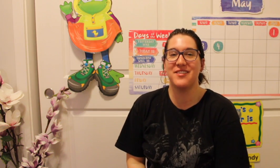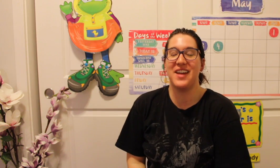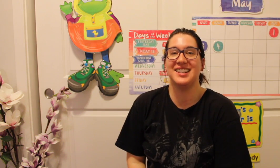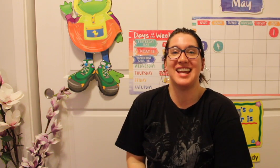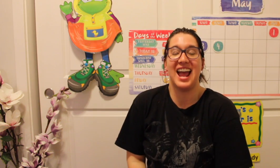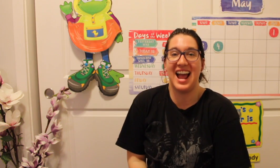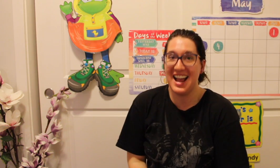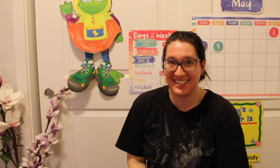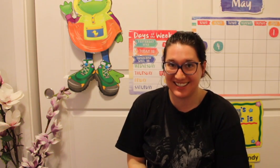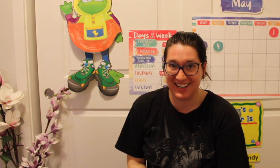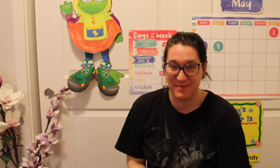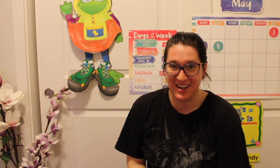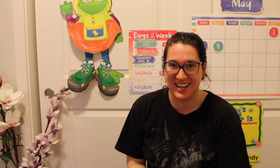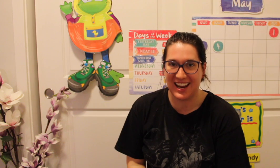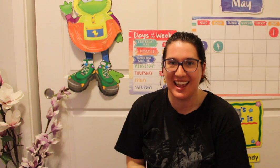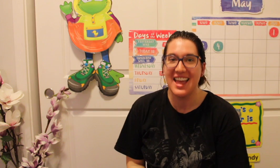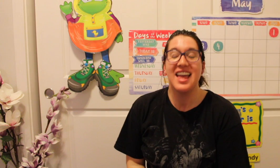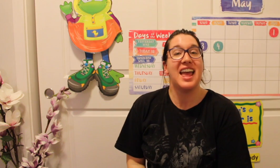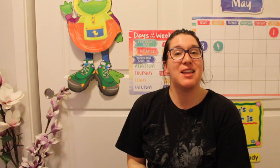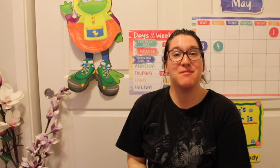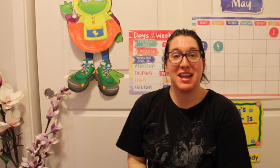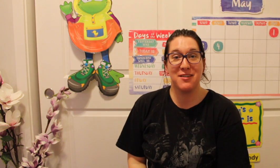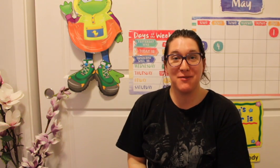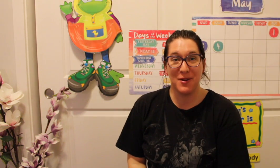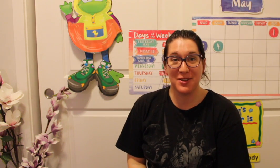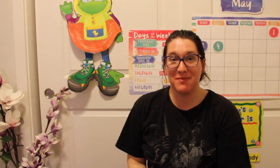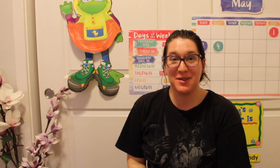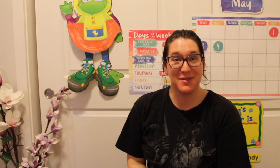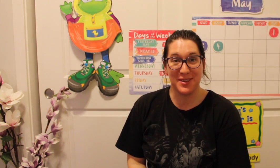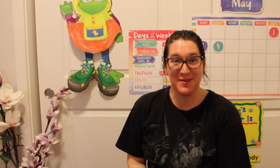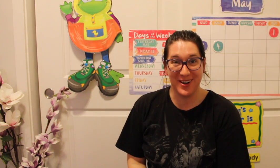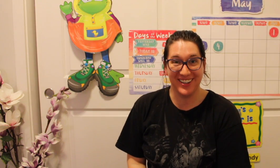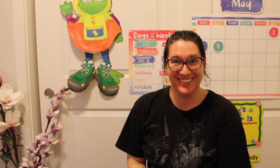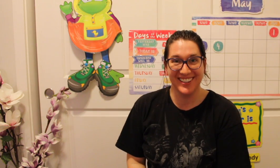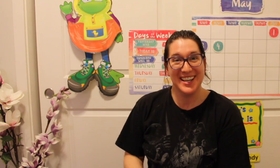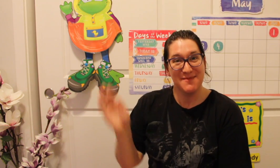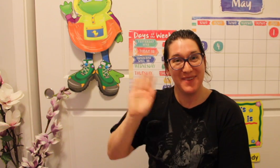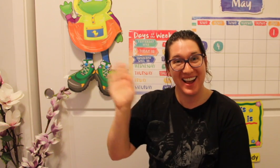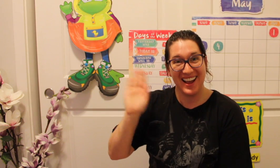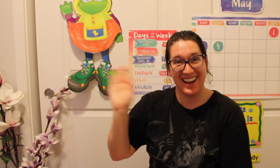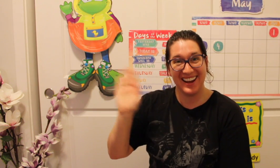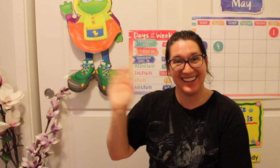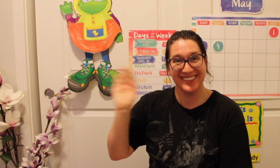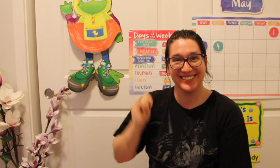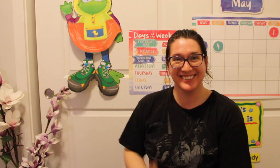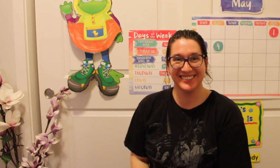fantastic Monday and may the 4th be with you all bye